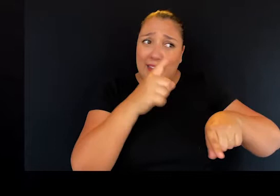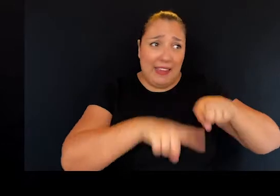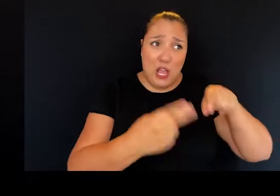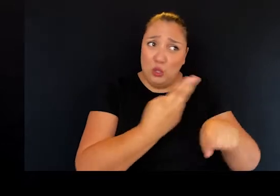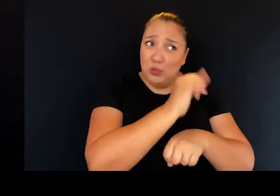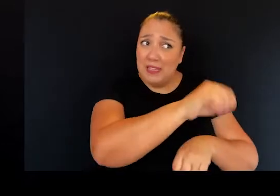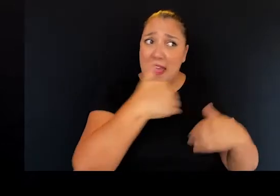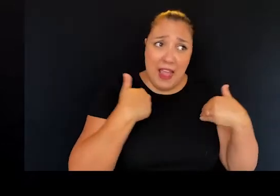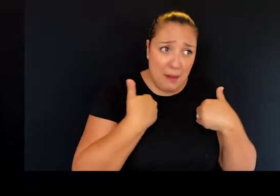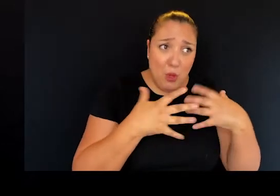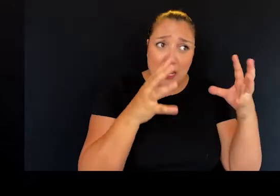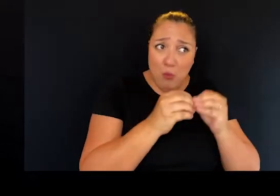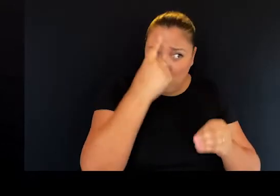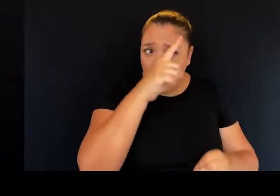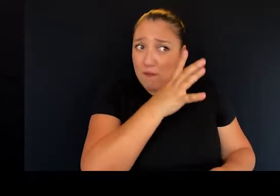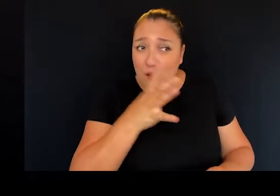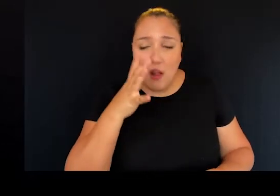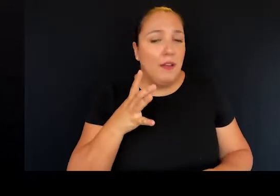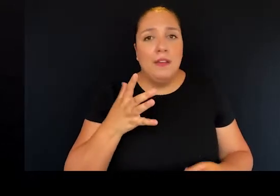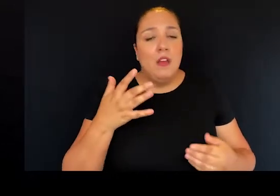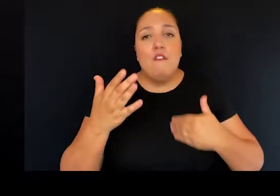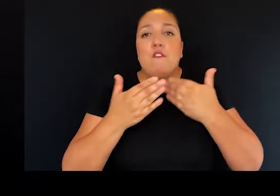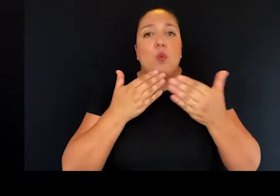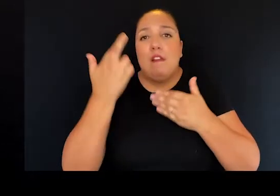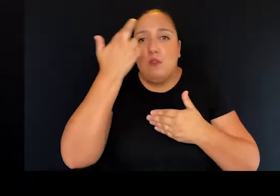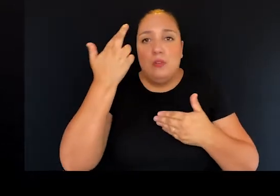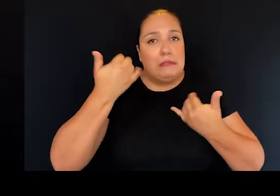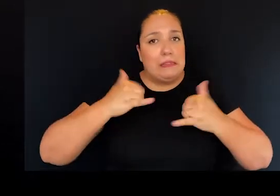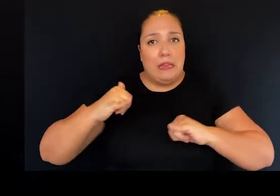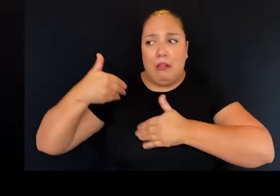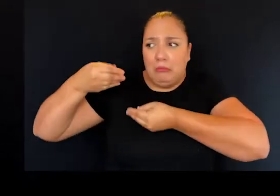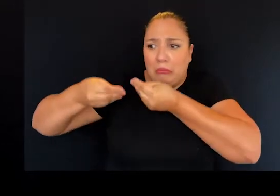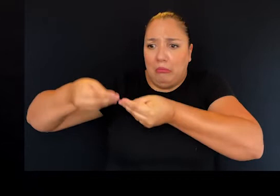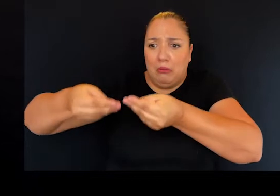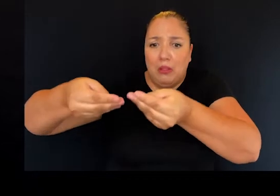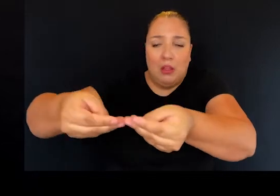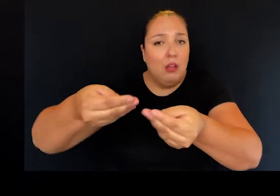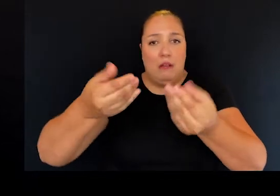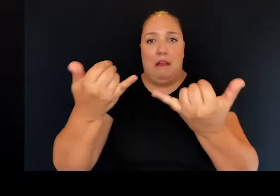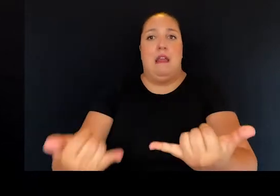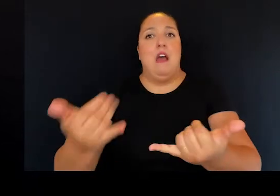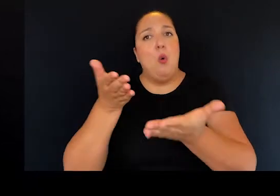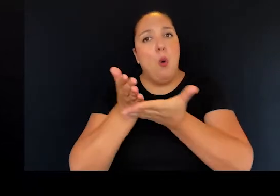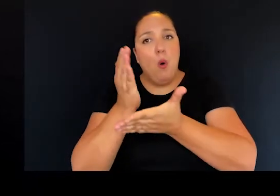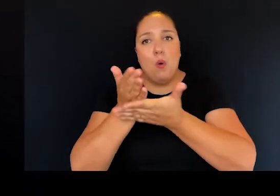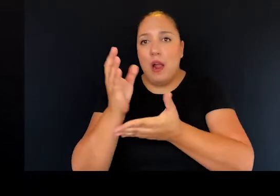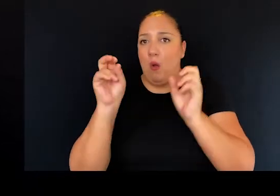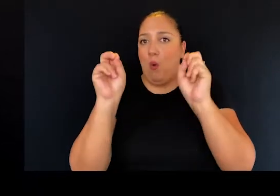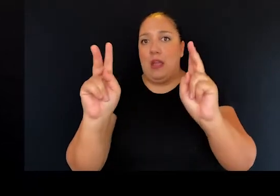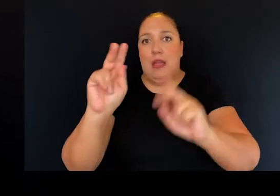And for whatever reason, it's distilled down to this very okay and very established way